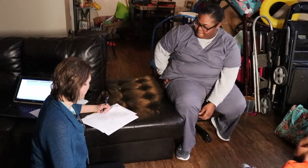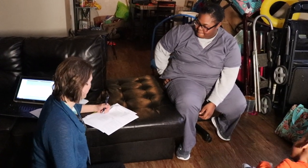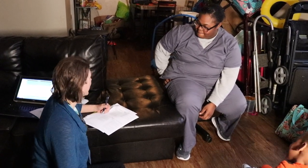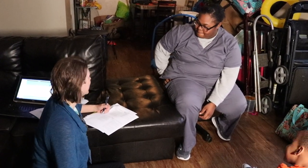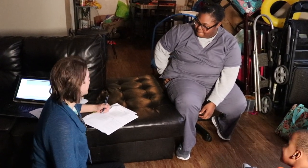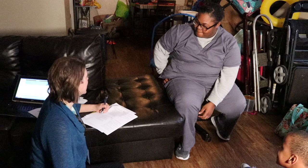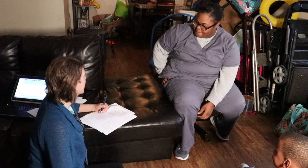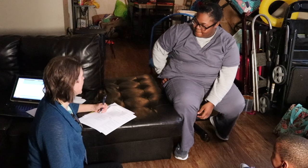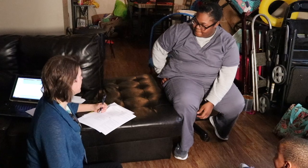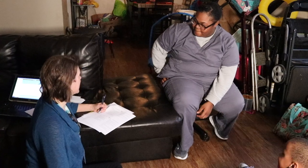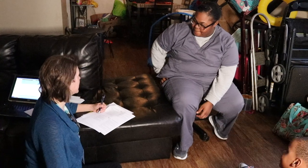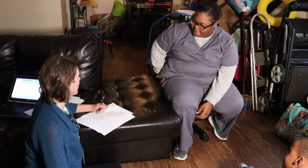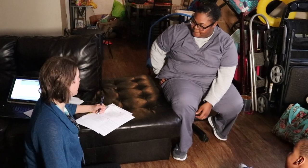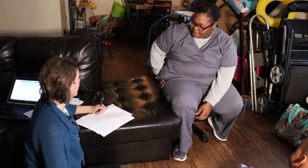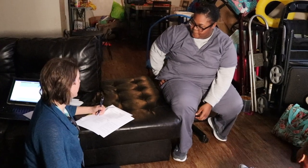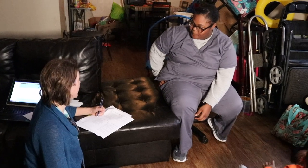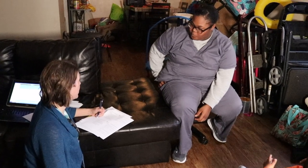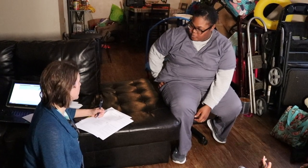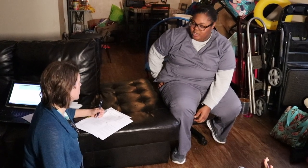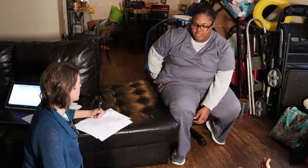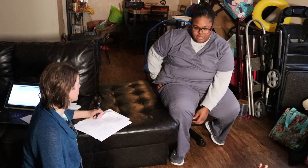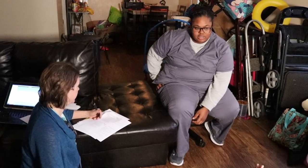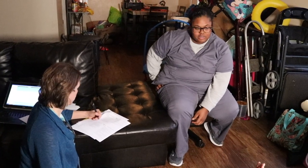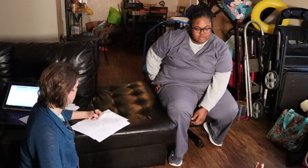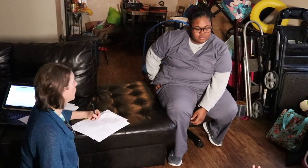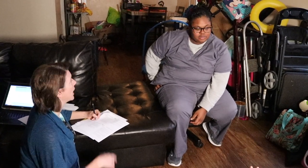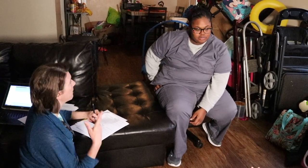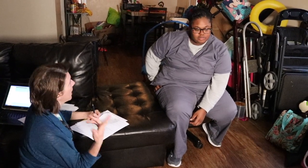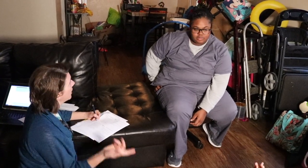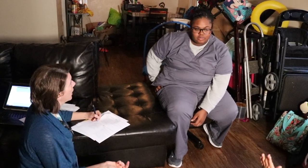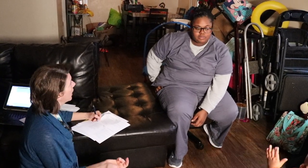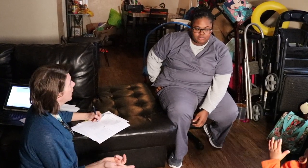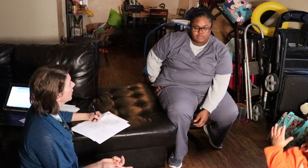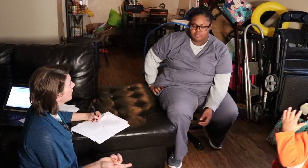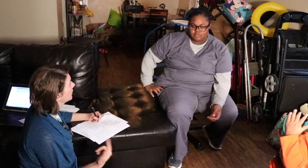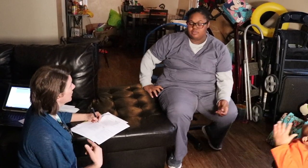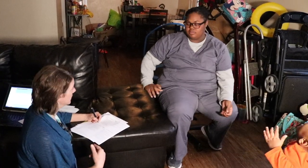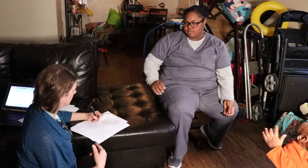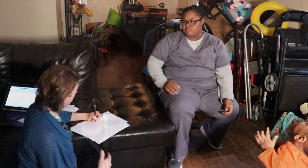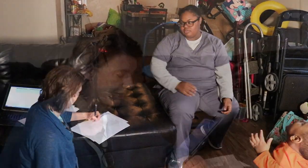How about recognizing the names of some family members? So, like mama? Yes.